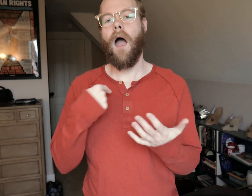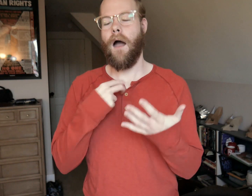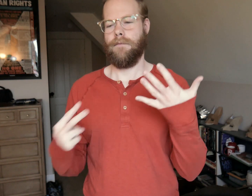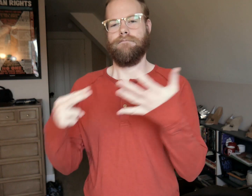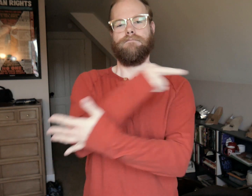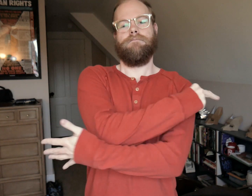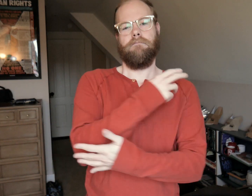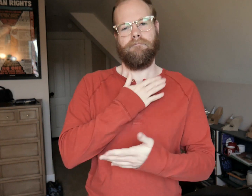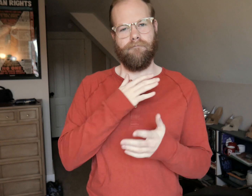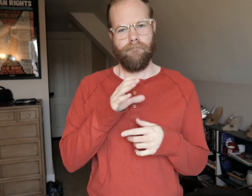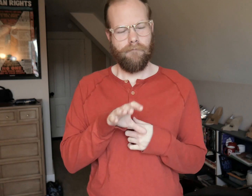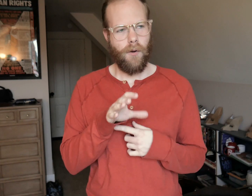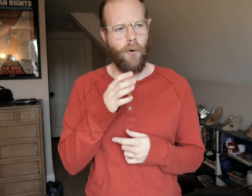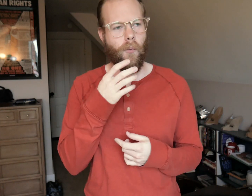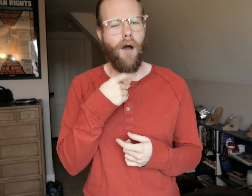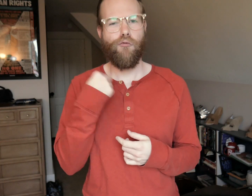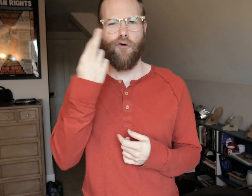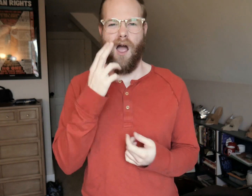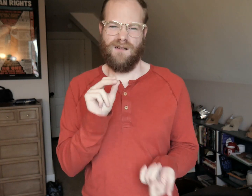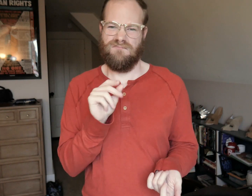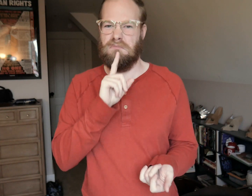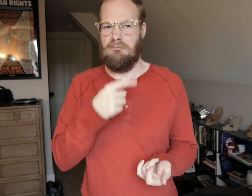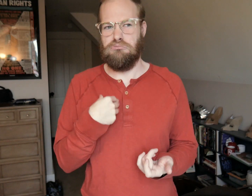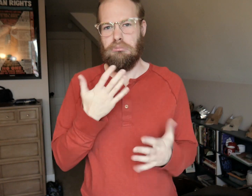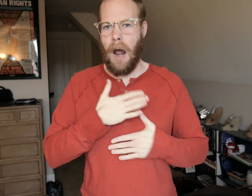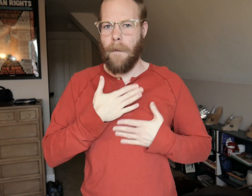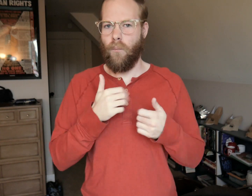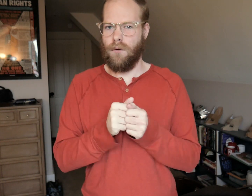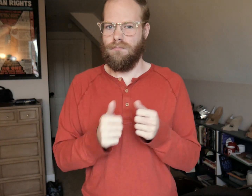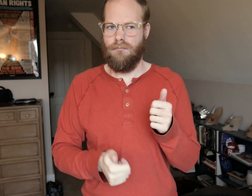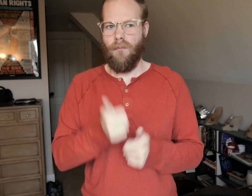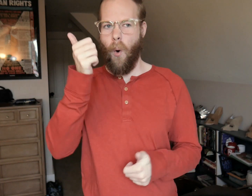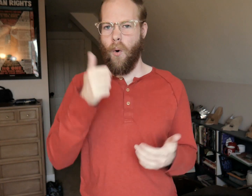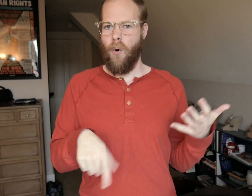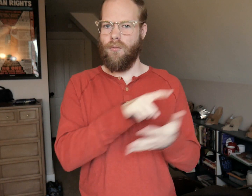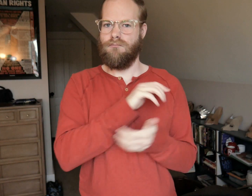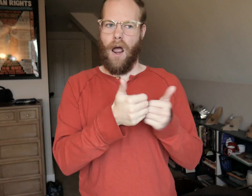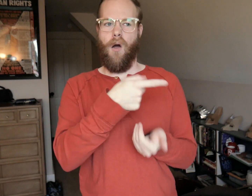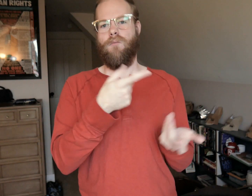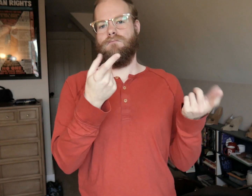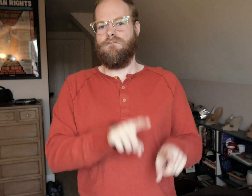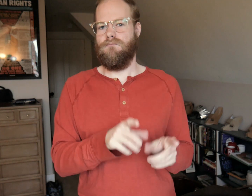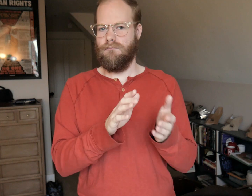Looking over my videos, I realized that I’m actually pretty happy with how most of them turned out.